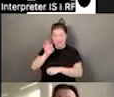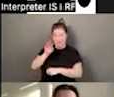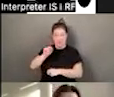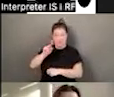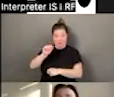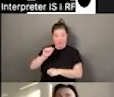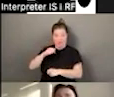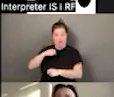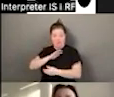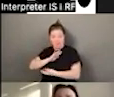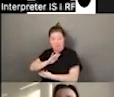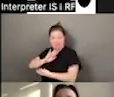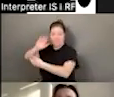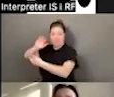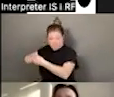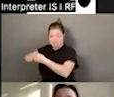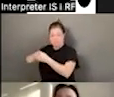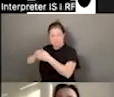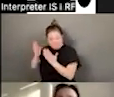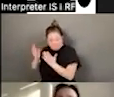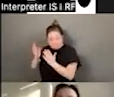I'm sure there are many, many projects out there and project ideas